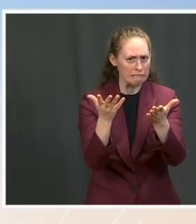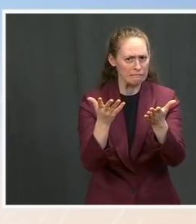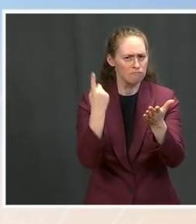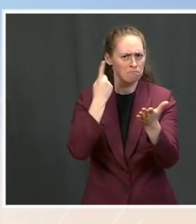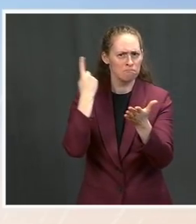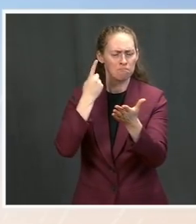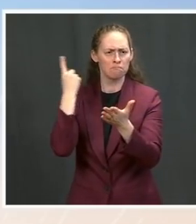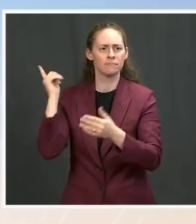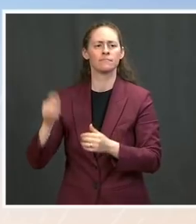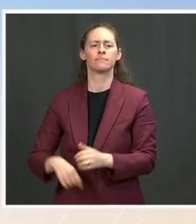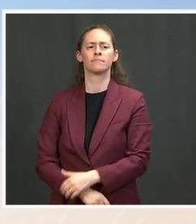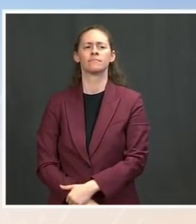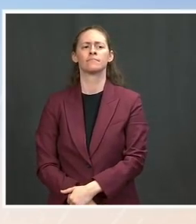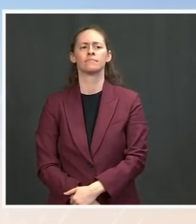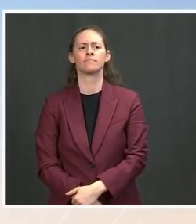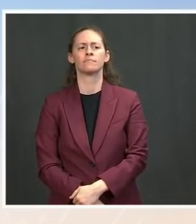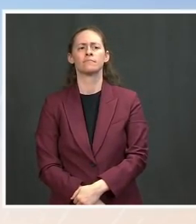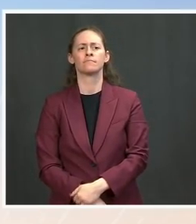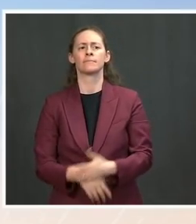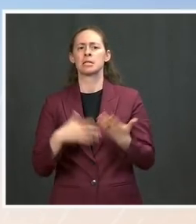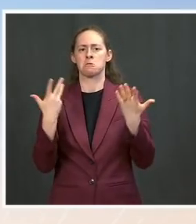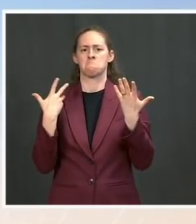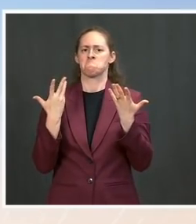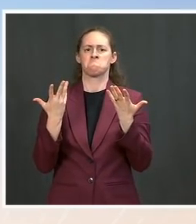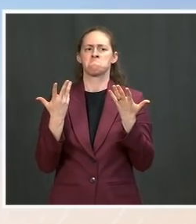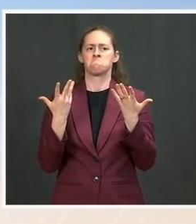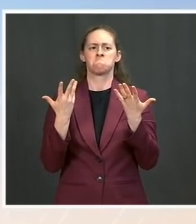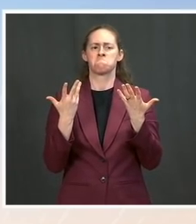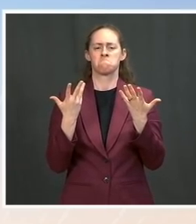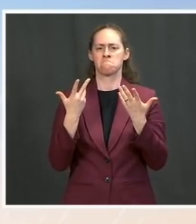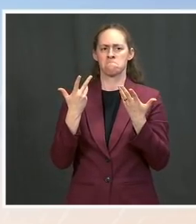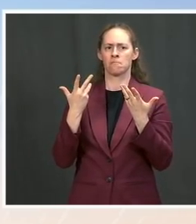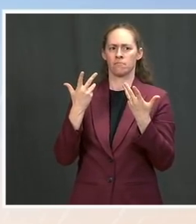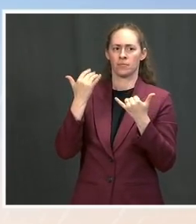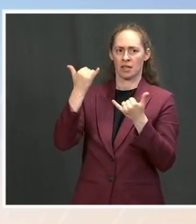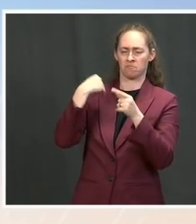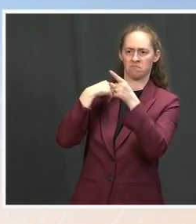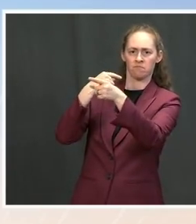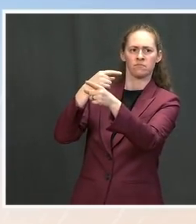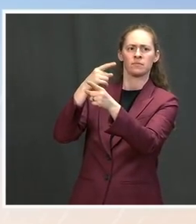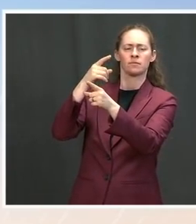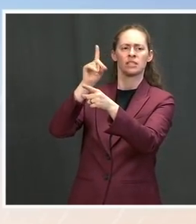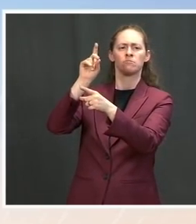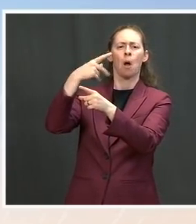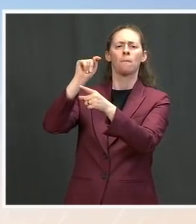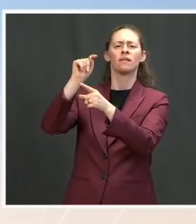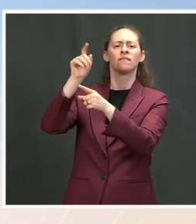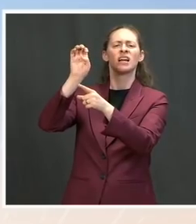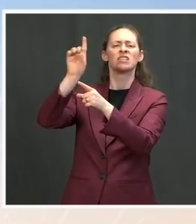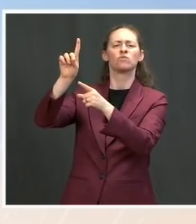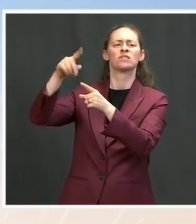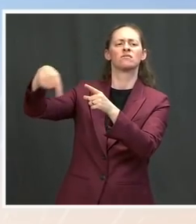here from the federal government. I would expect the Department of Education will work with local schools and school districts on implementation